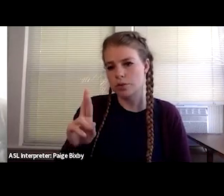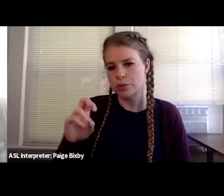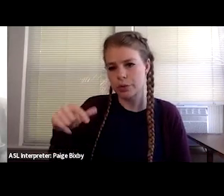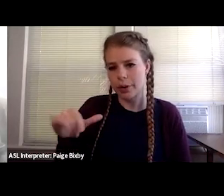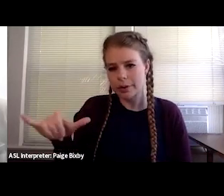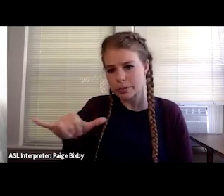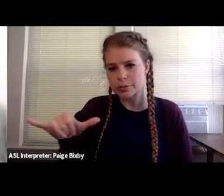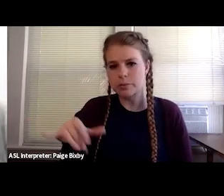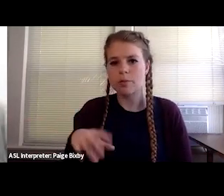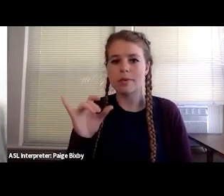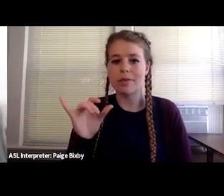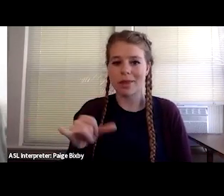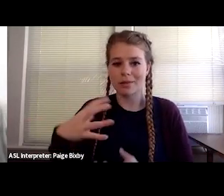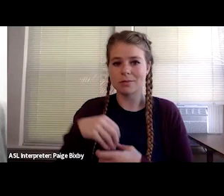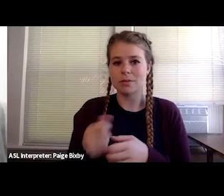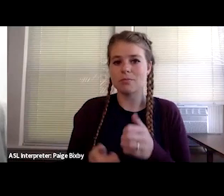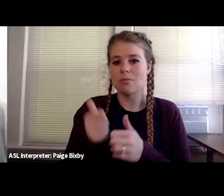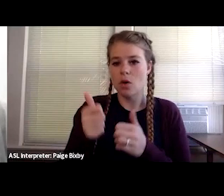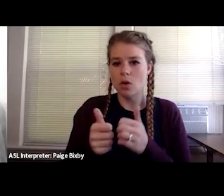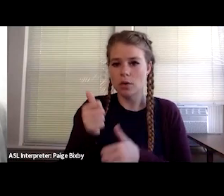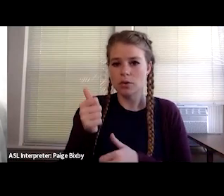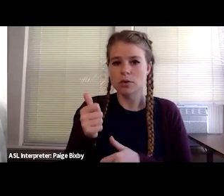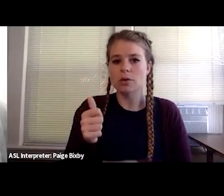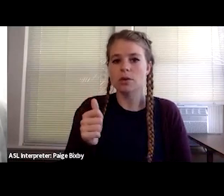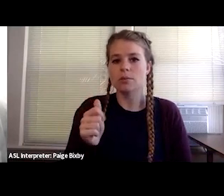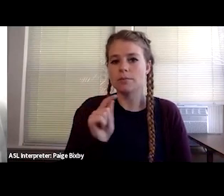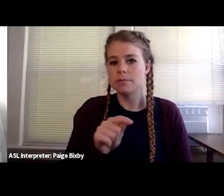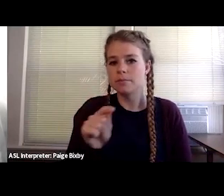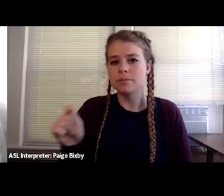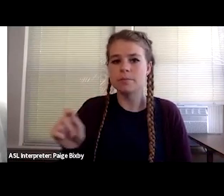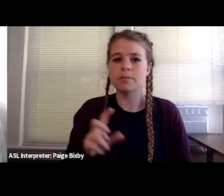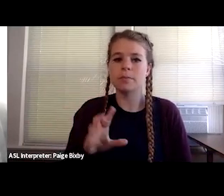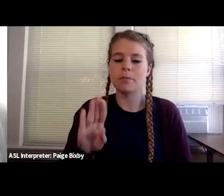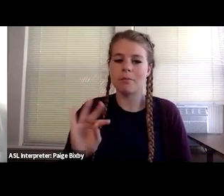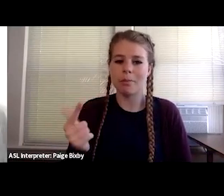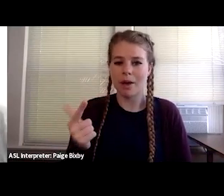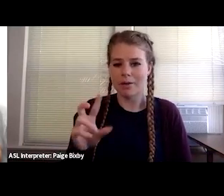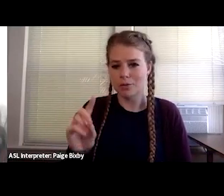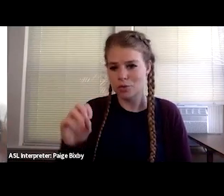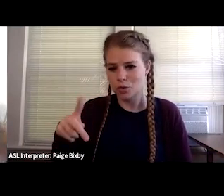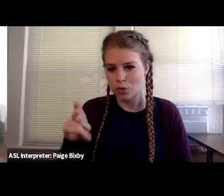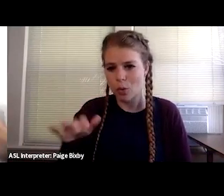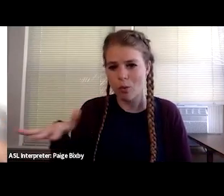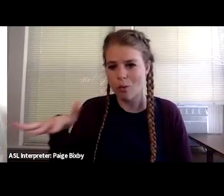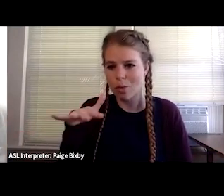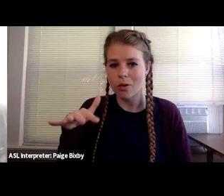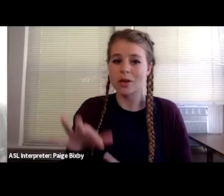is found in most dope bags in Philadelphia, especially the Kensington section where we're at.